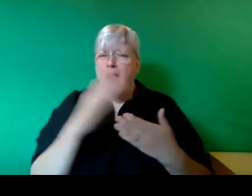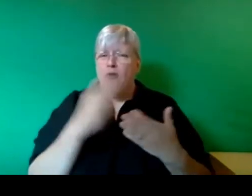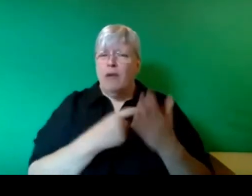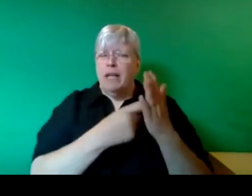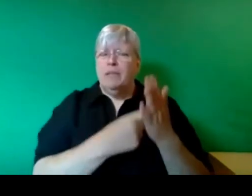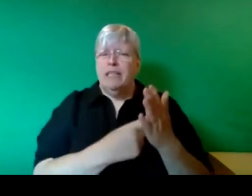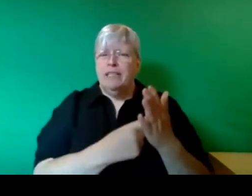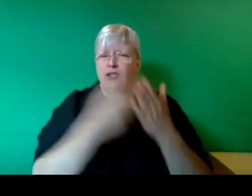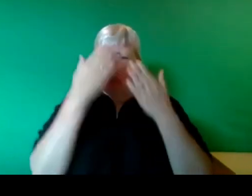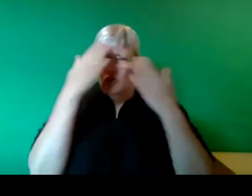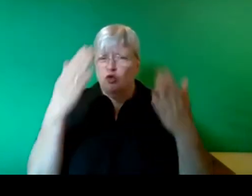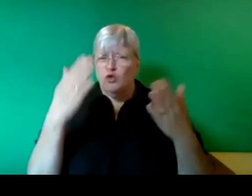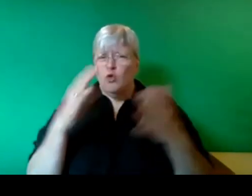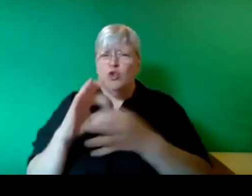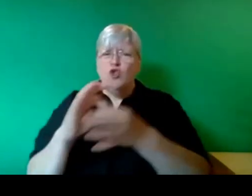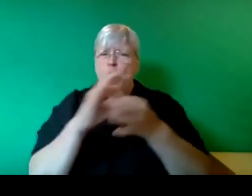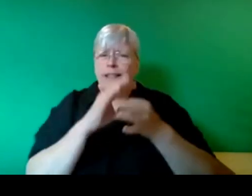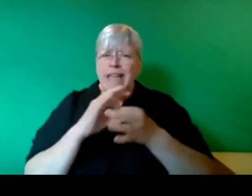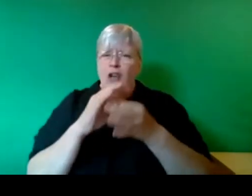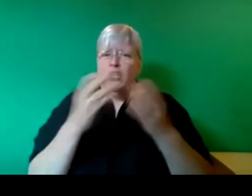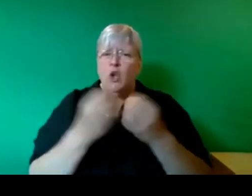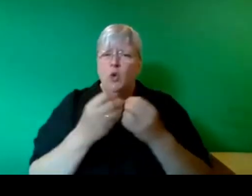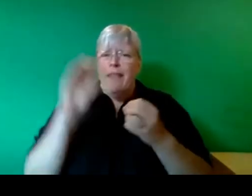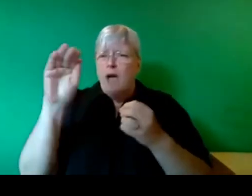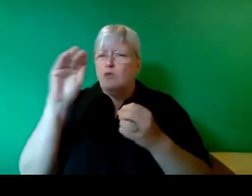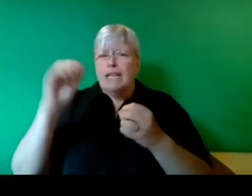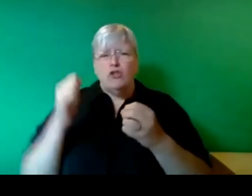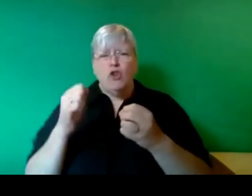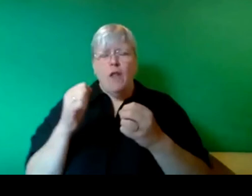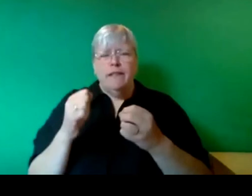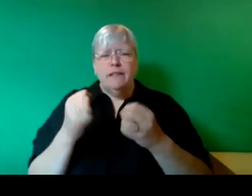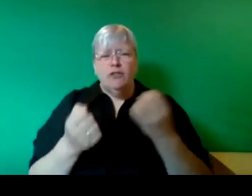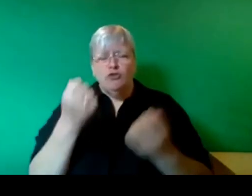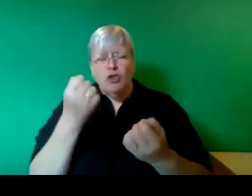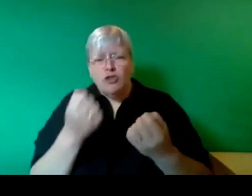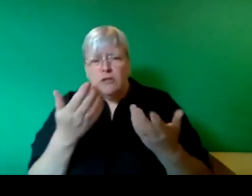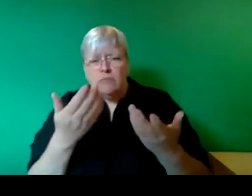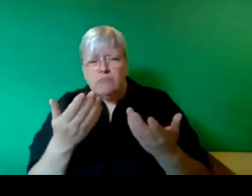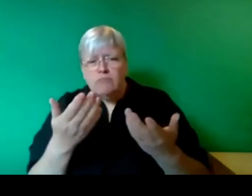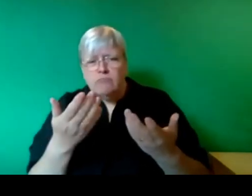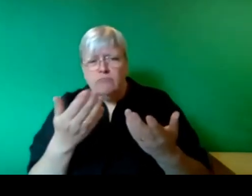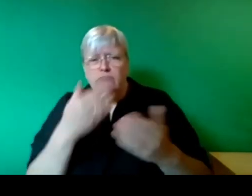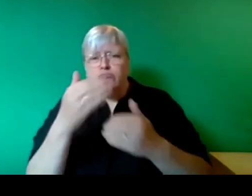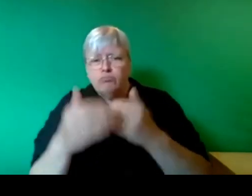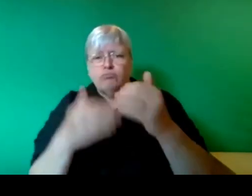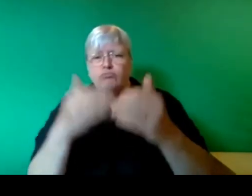where injustice is already being faced and may actually suffer further through unintended